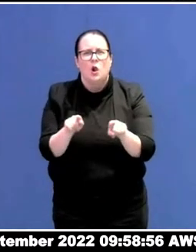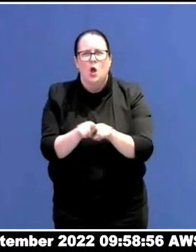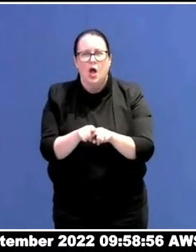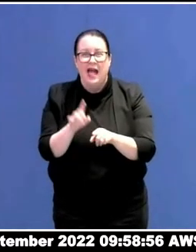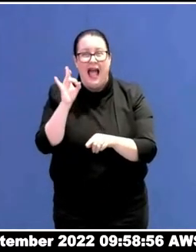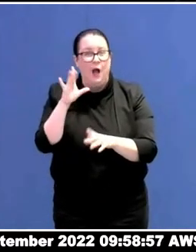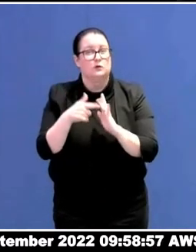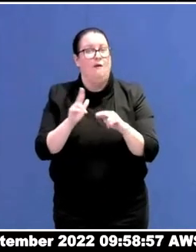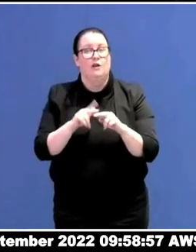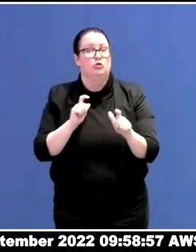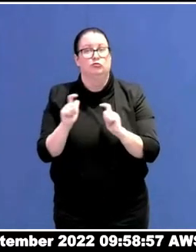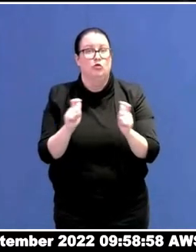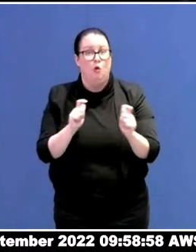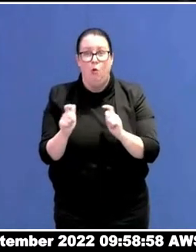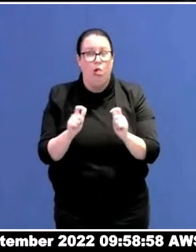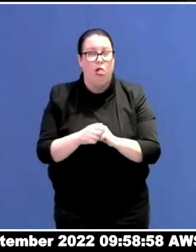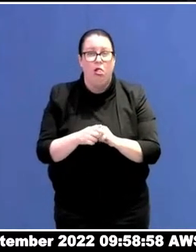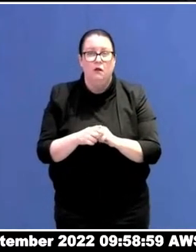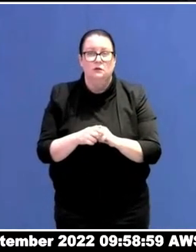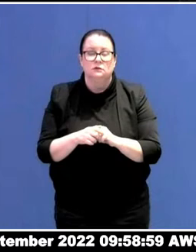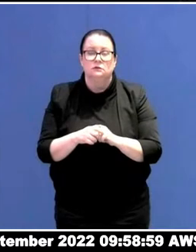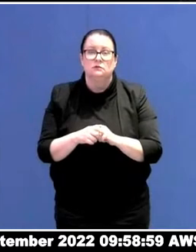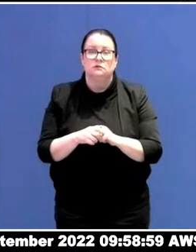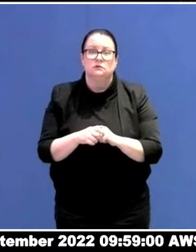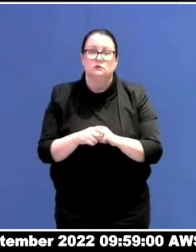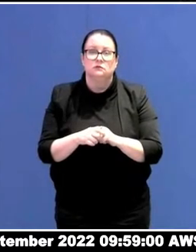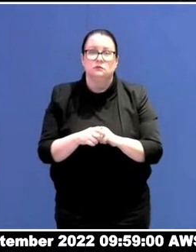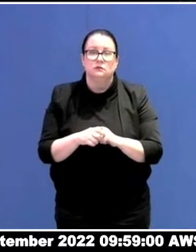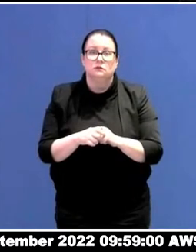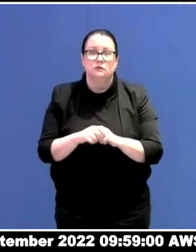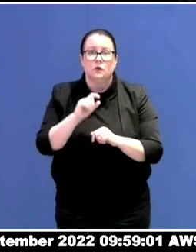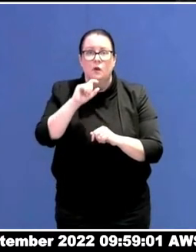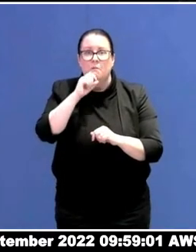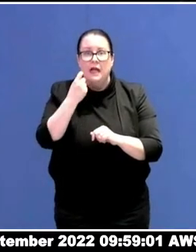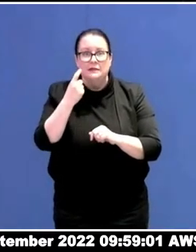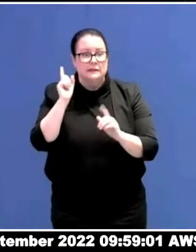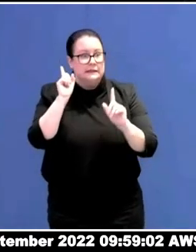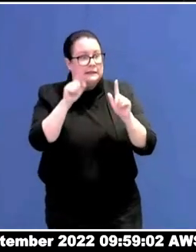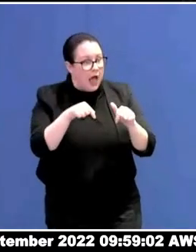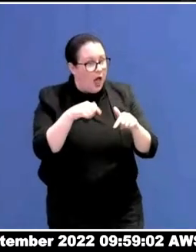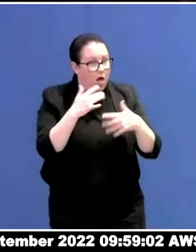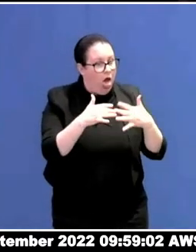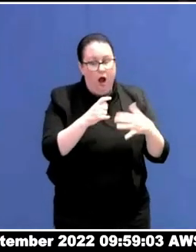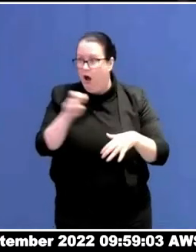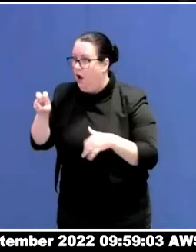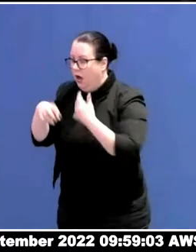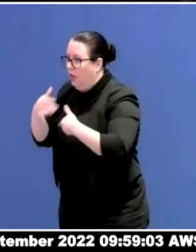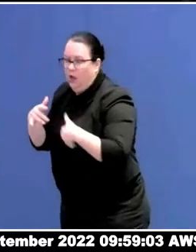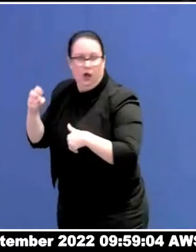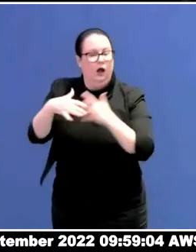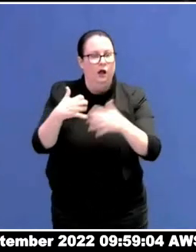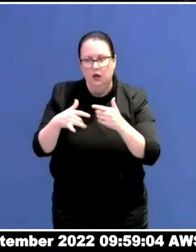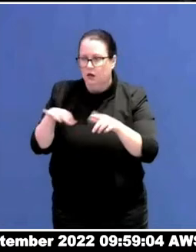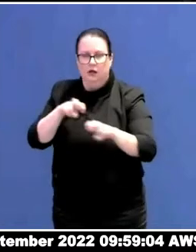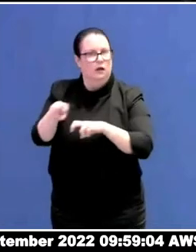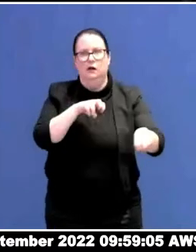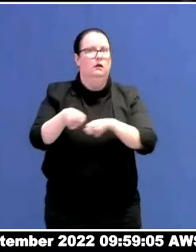control. Constantly moving from one thing to the next and, you know, we would have to